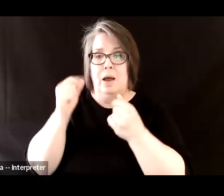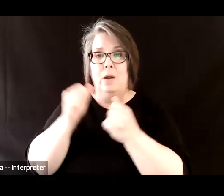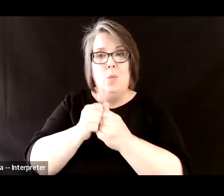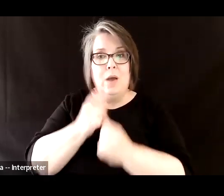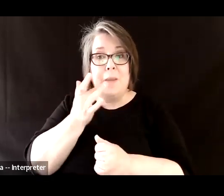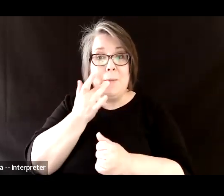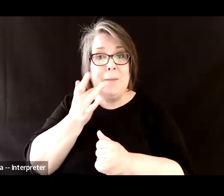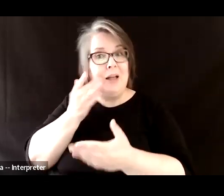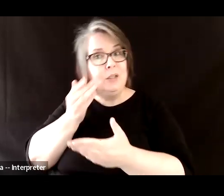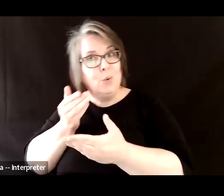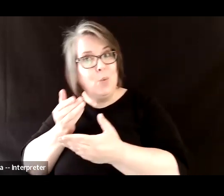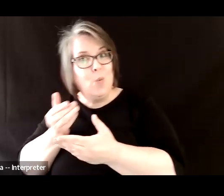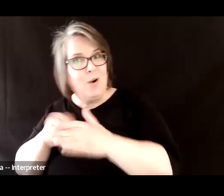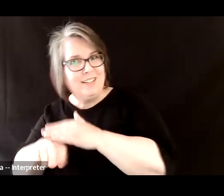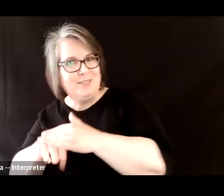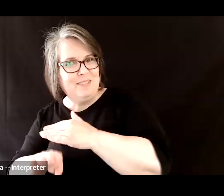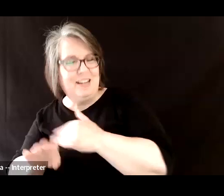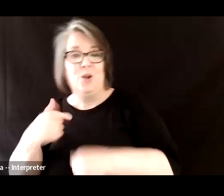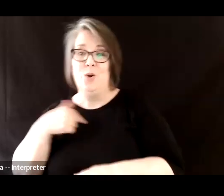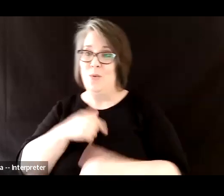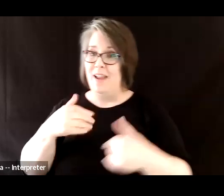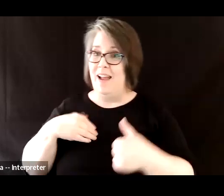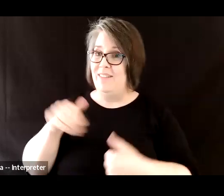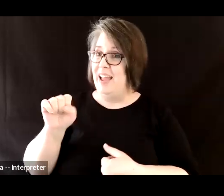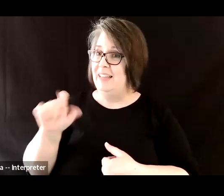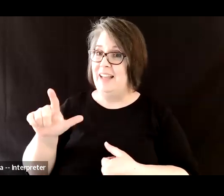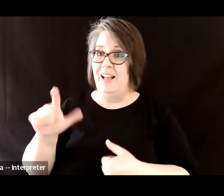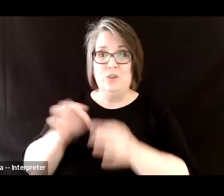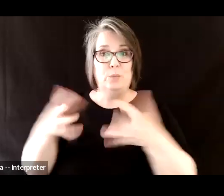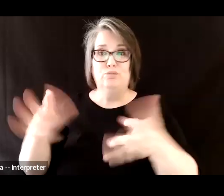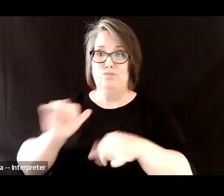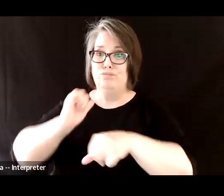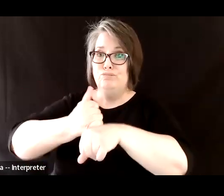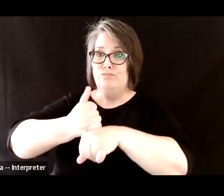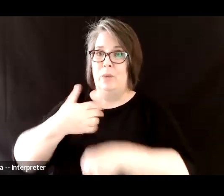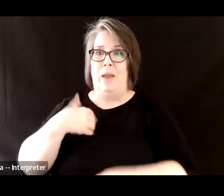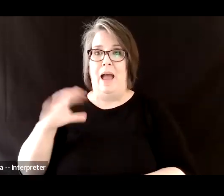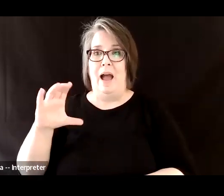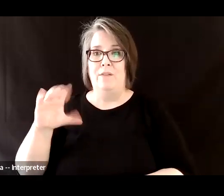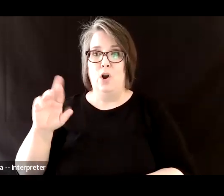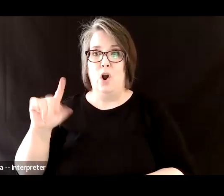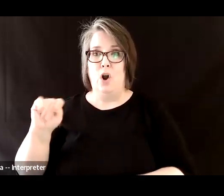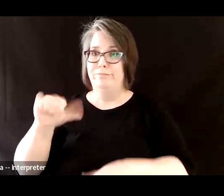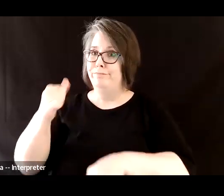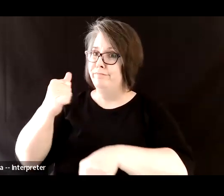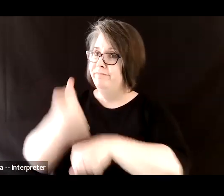accessibility. We have our ASL interpreters. We have CART providers for accurate captions.